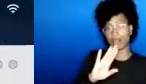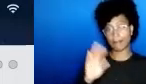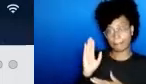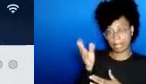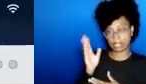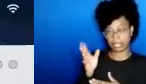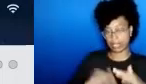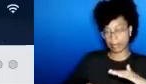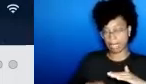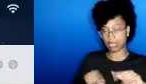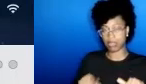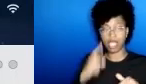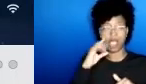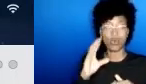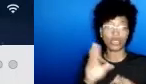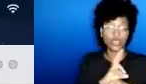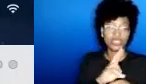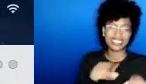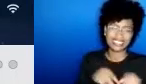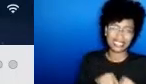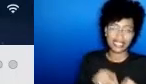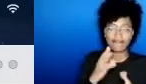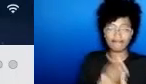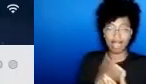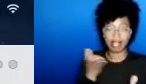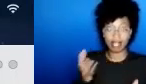just use the same file here. It is the same functionality